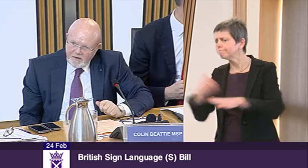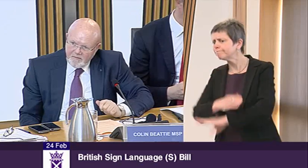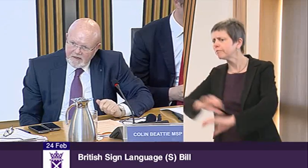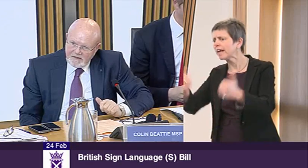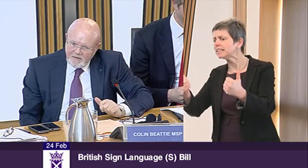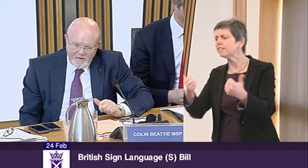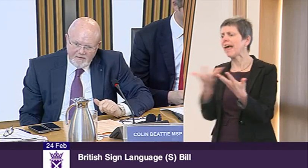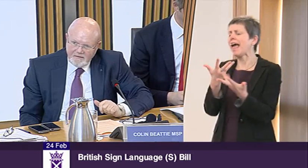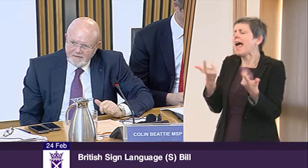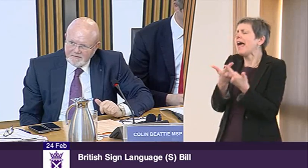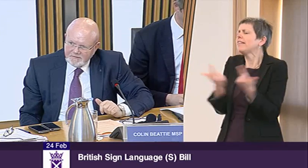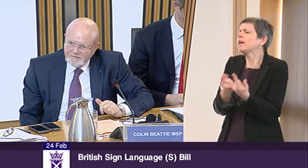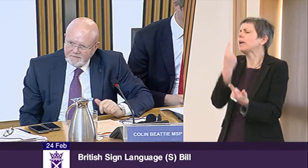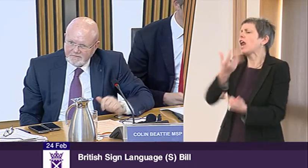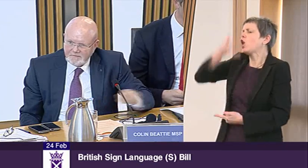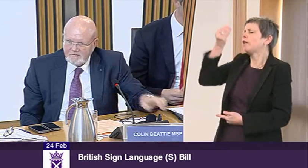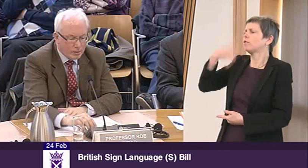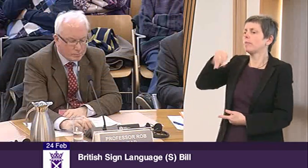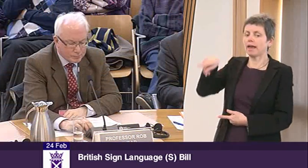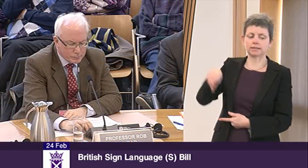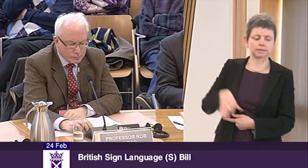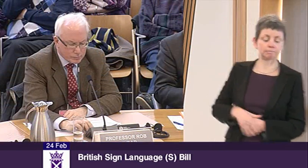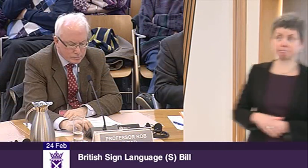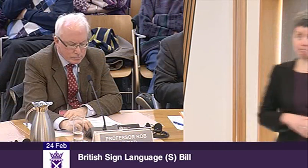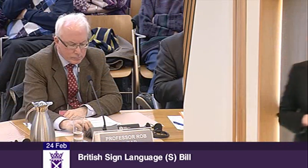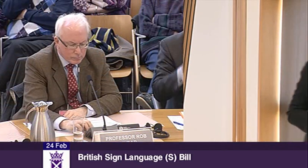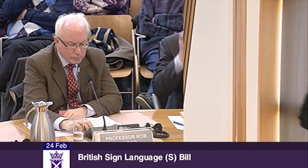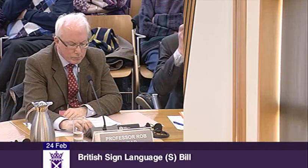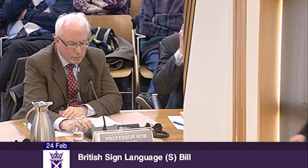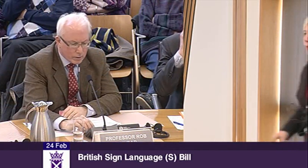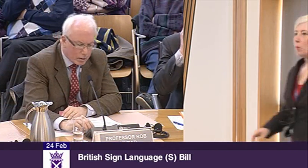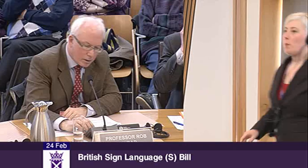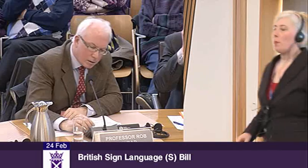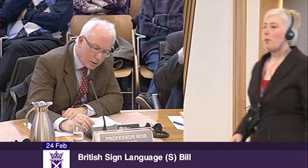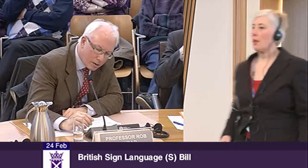in the BSL bill?